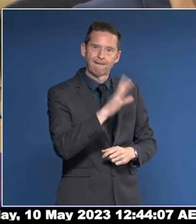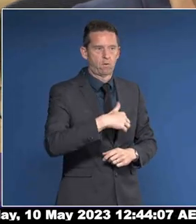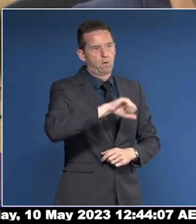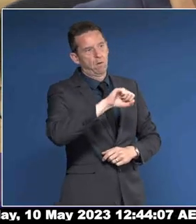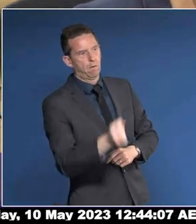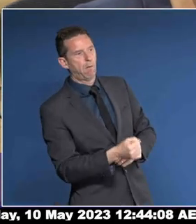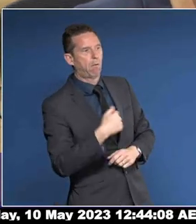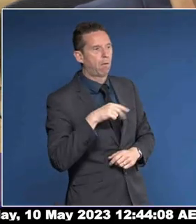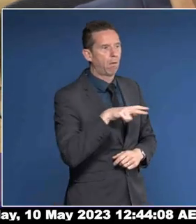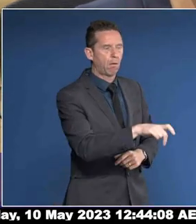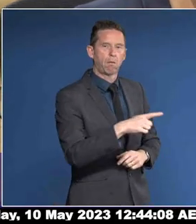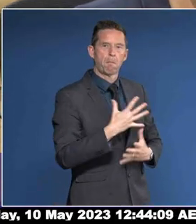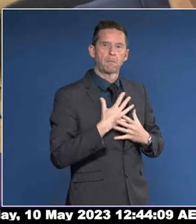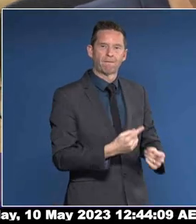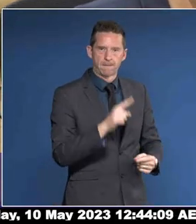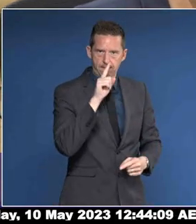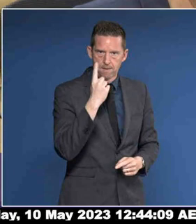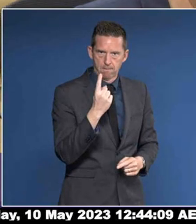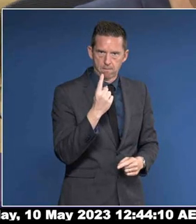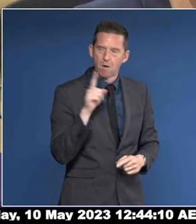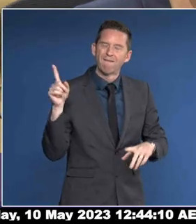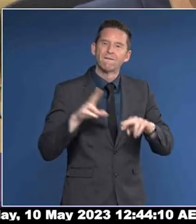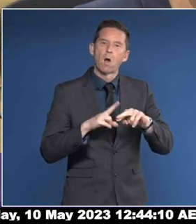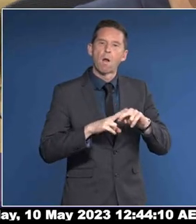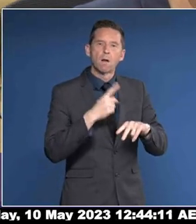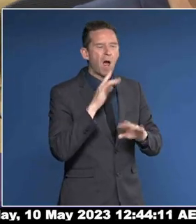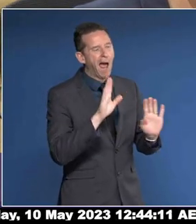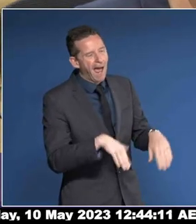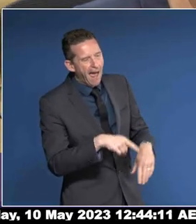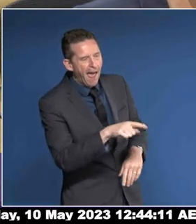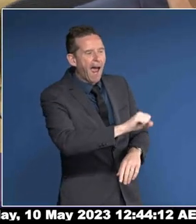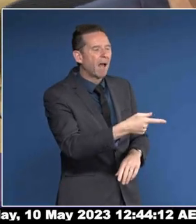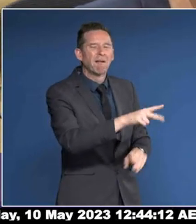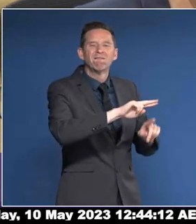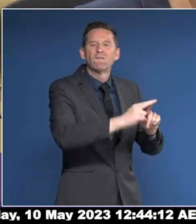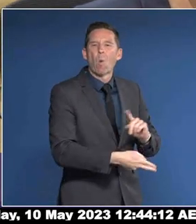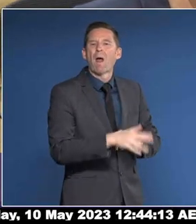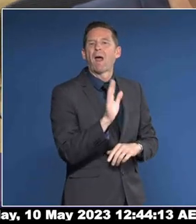The father stated that the doorhandle had fallen off, but police believe it had been